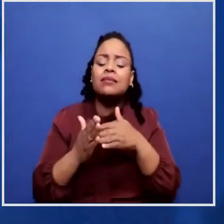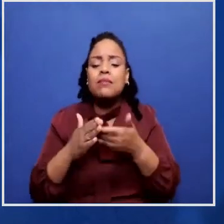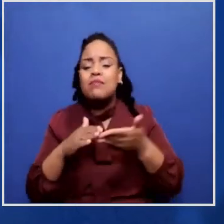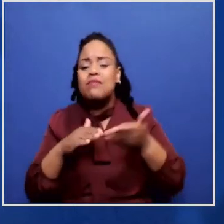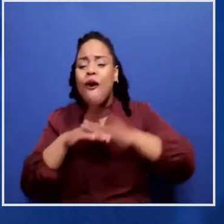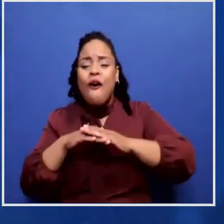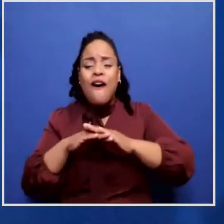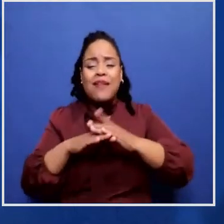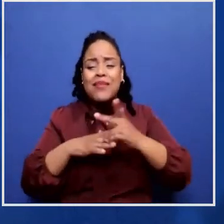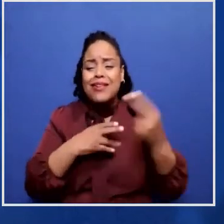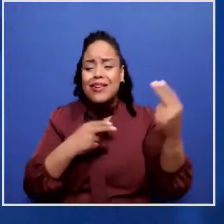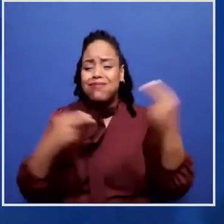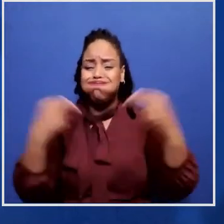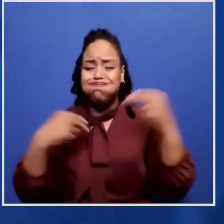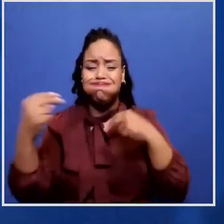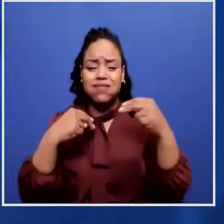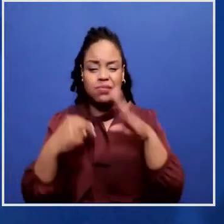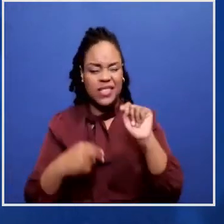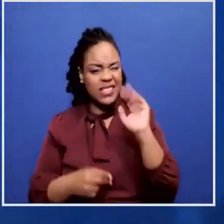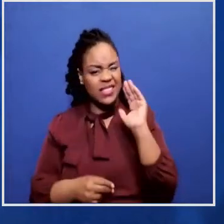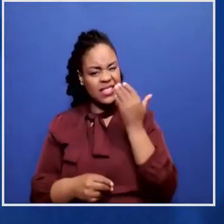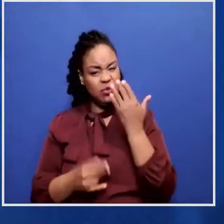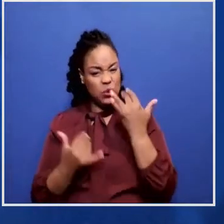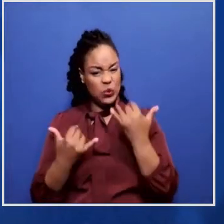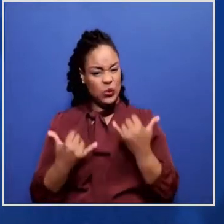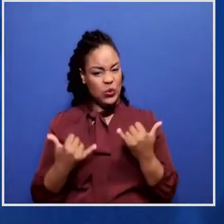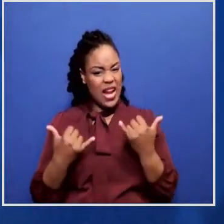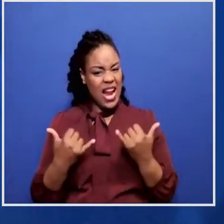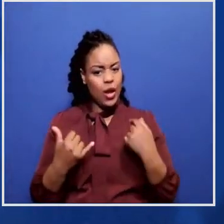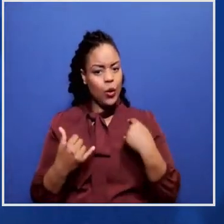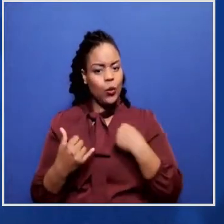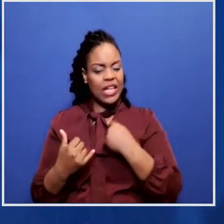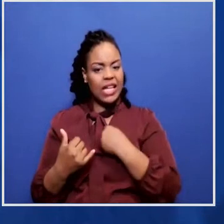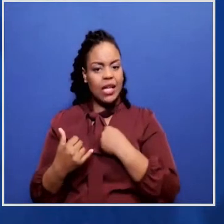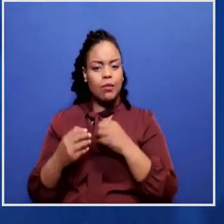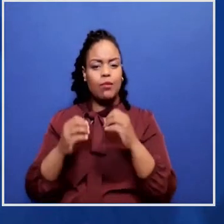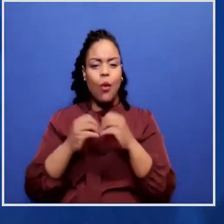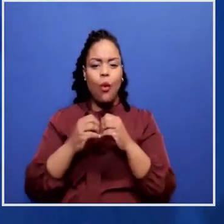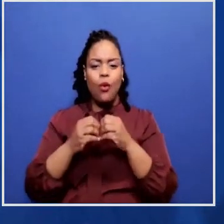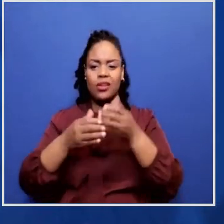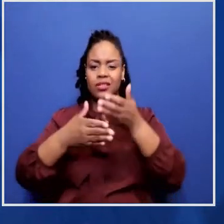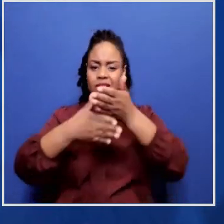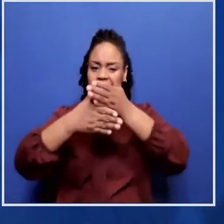MILLIONS MORE WILL. IT SEEMS AS IF WE ARE MORE